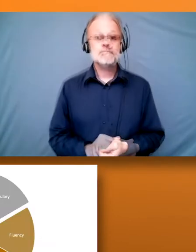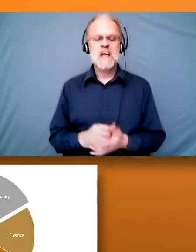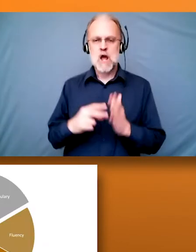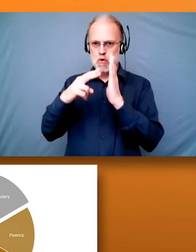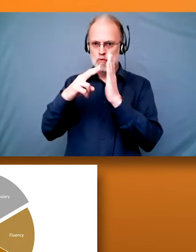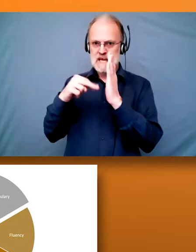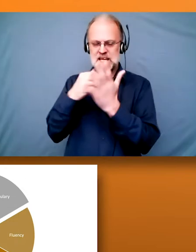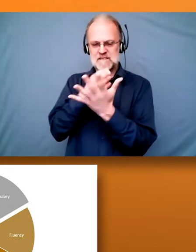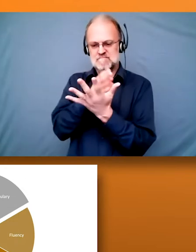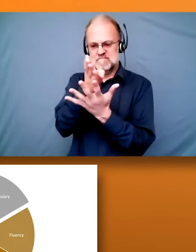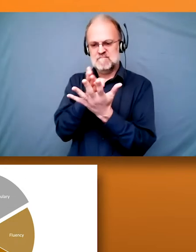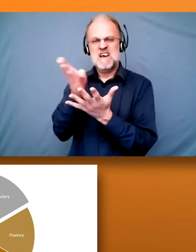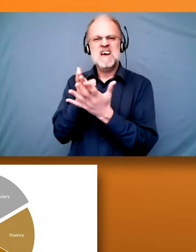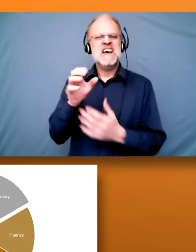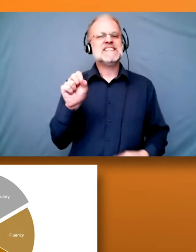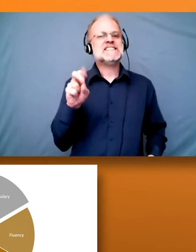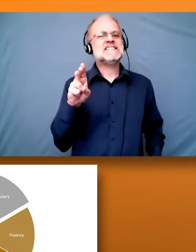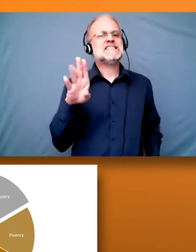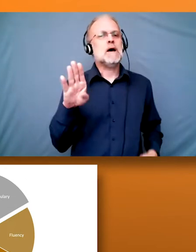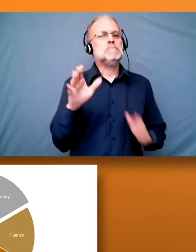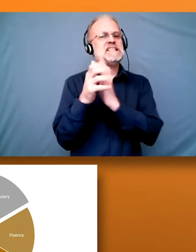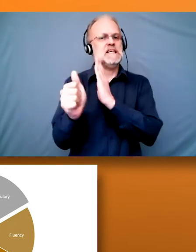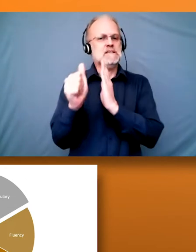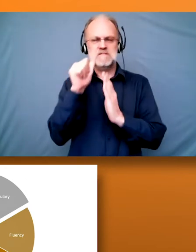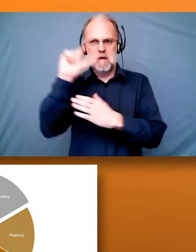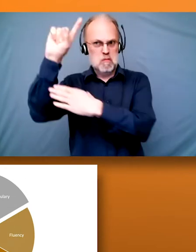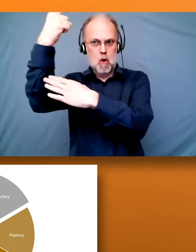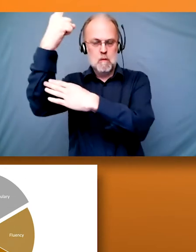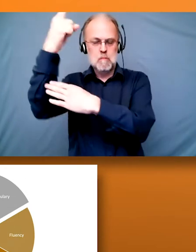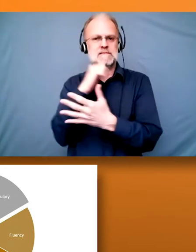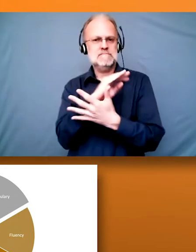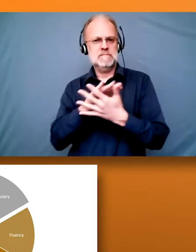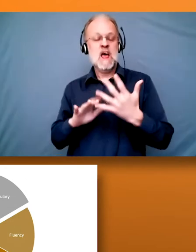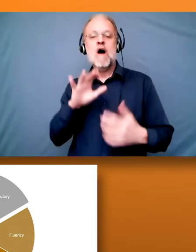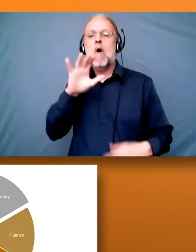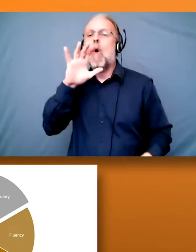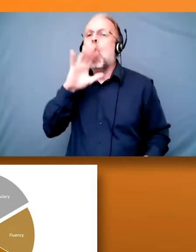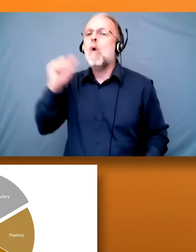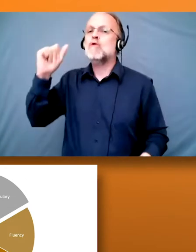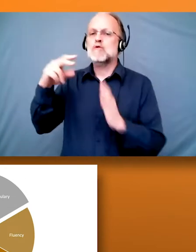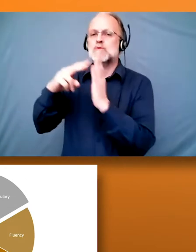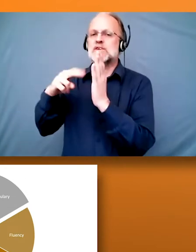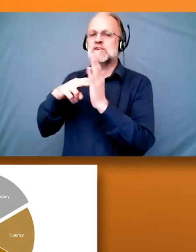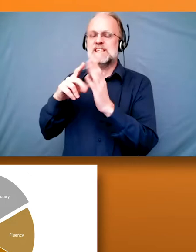So reading has sub skills, of course, and these are the sub skills for older readers.